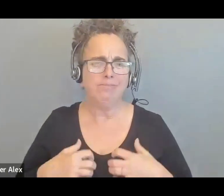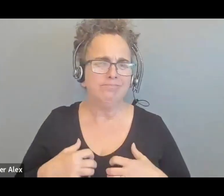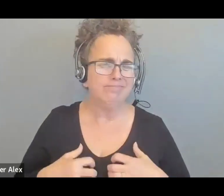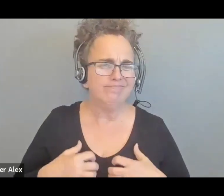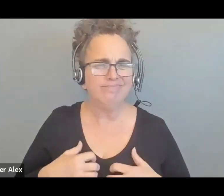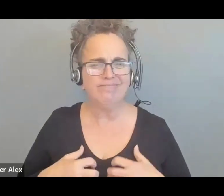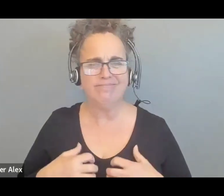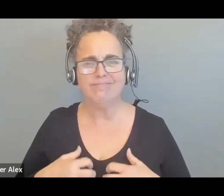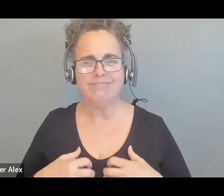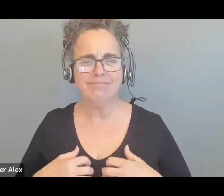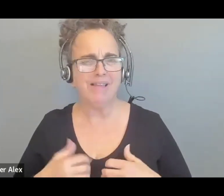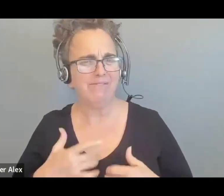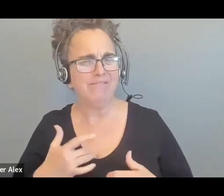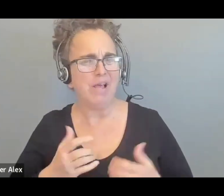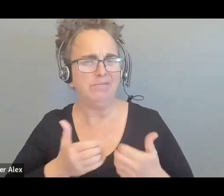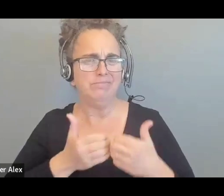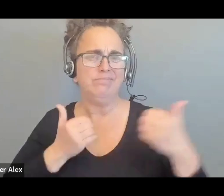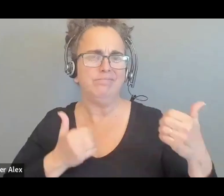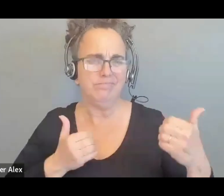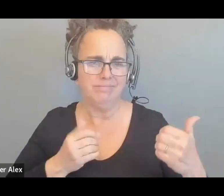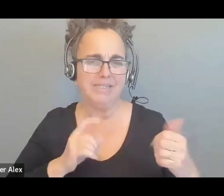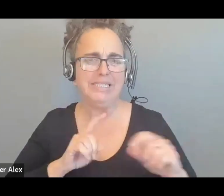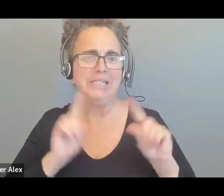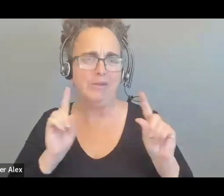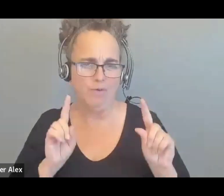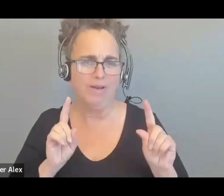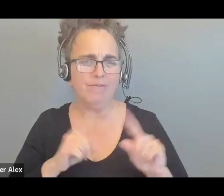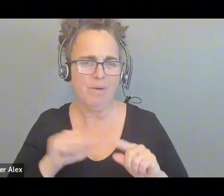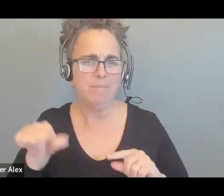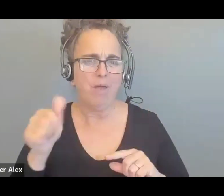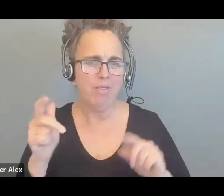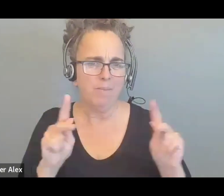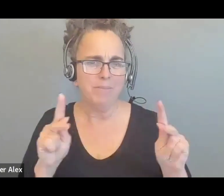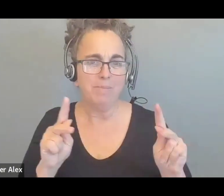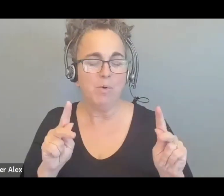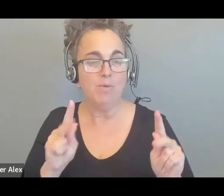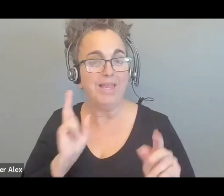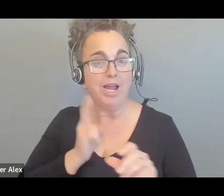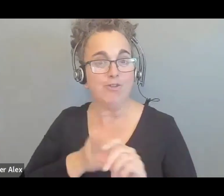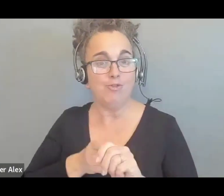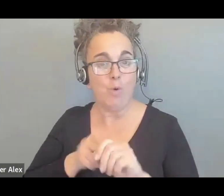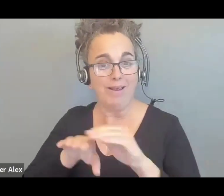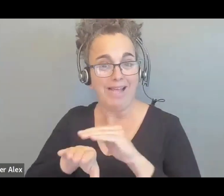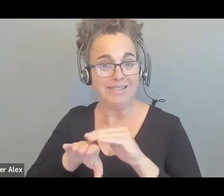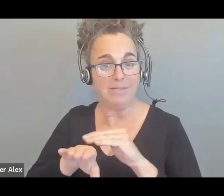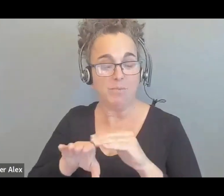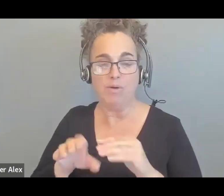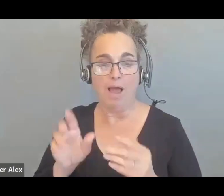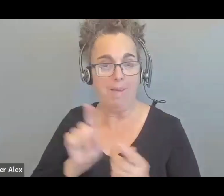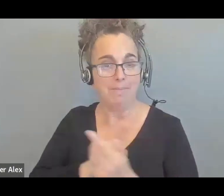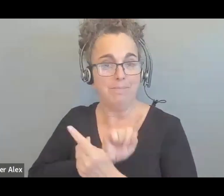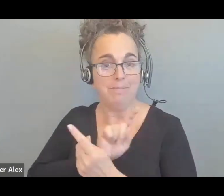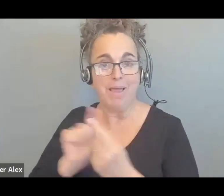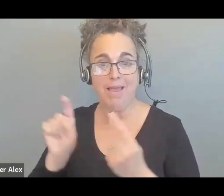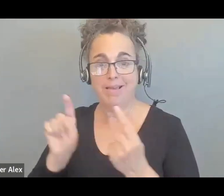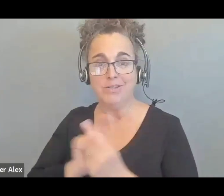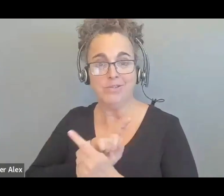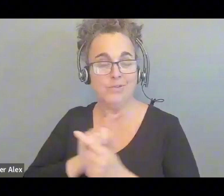for being different and working in accessibility. I met so many amazing people who identify